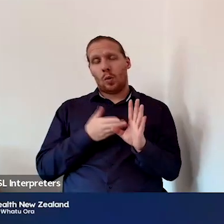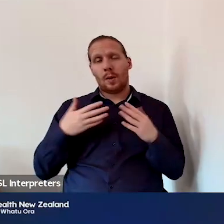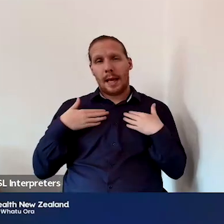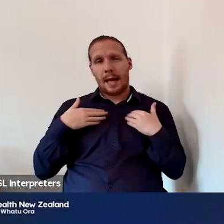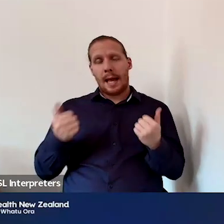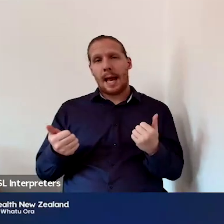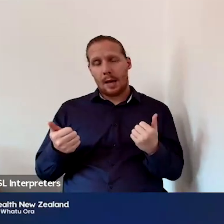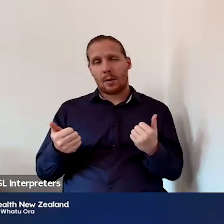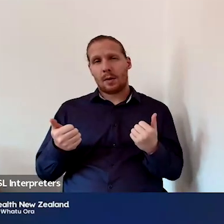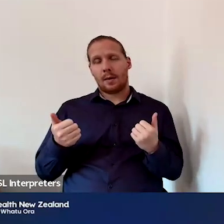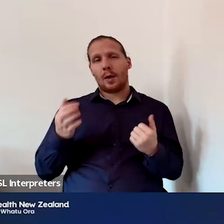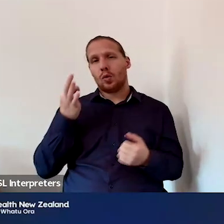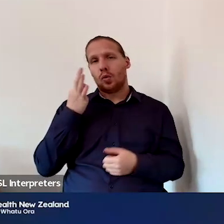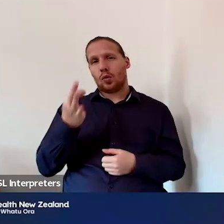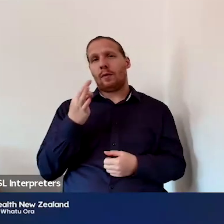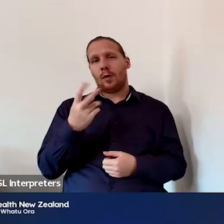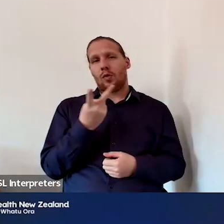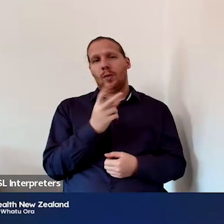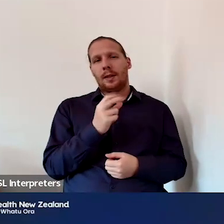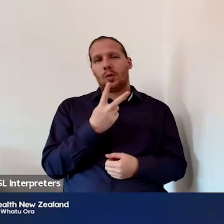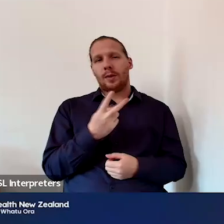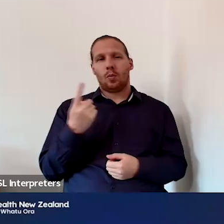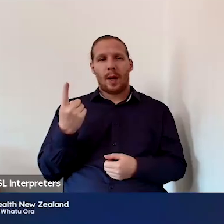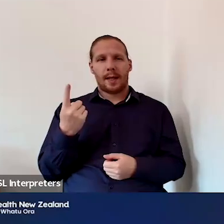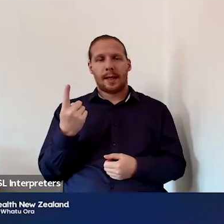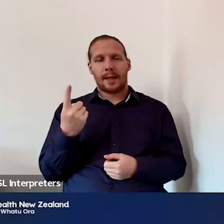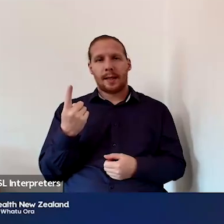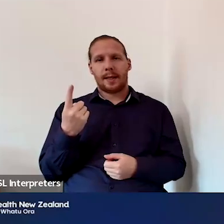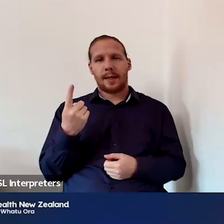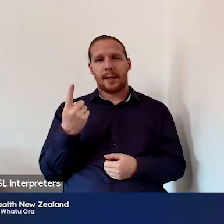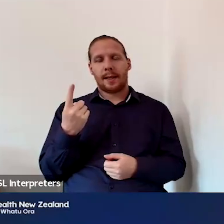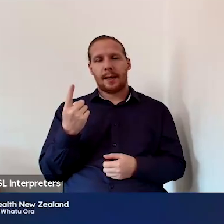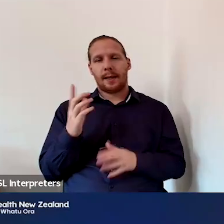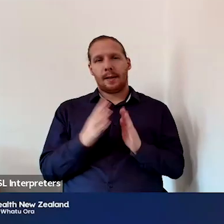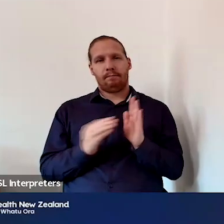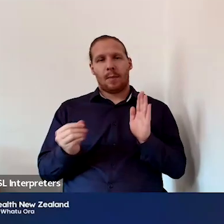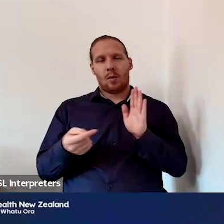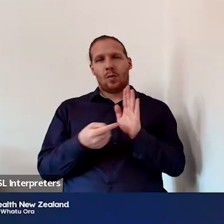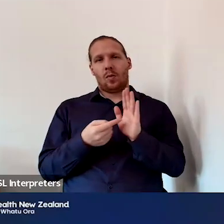iteration looking at correlates, between things like poverty and,